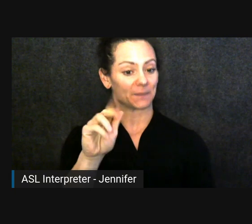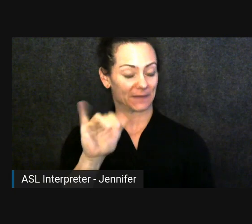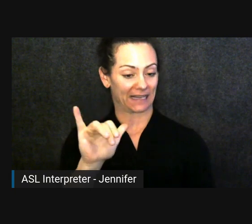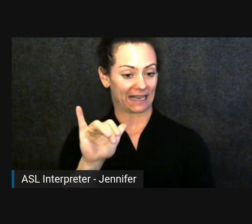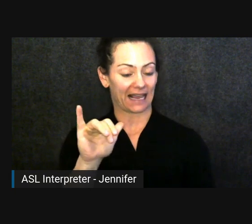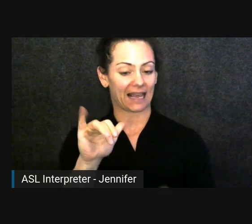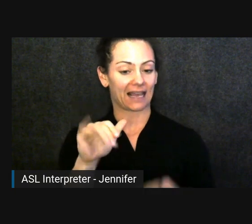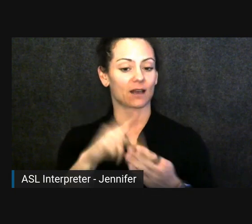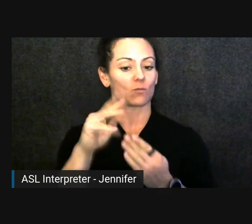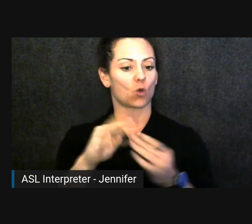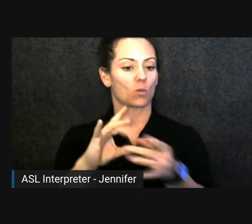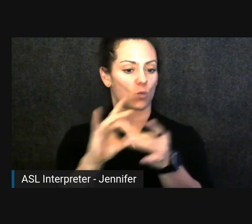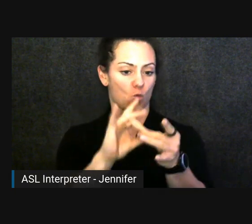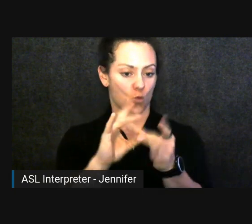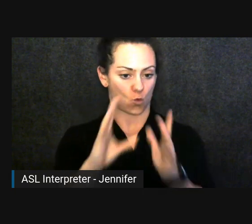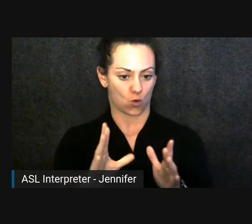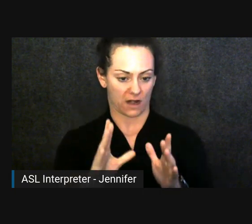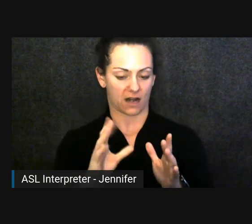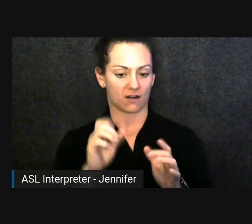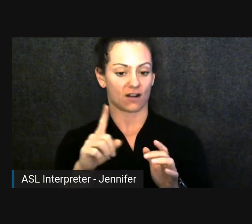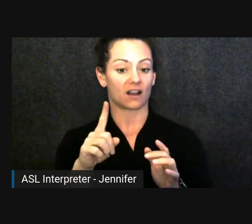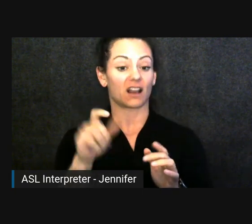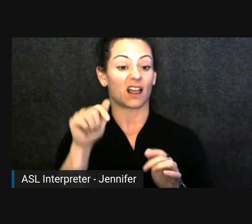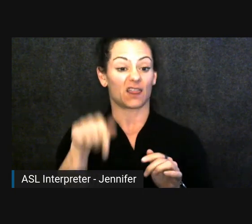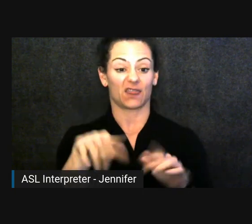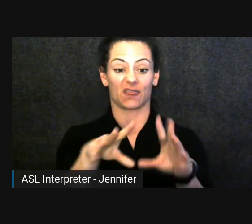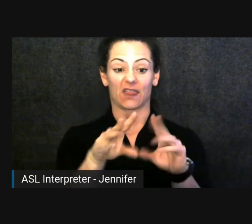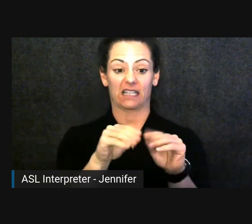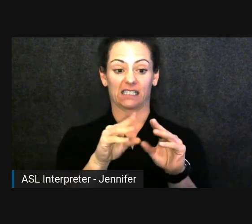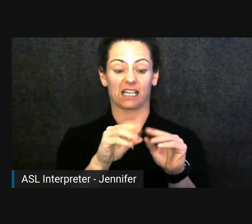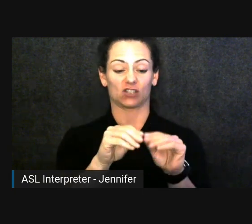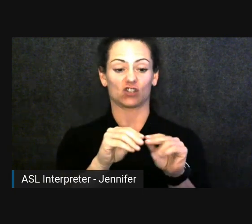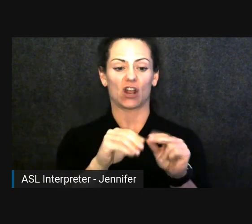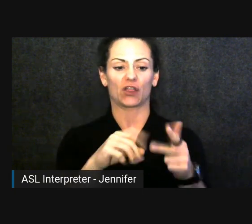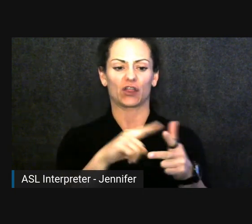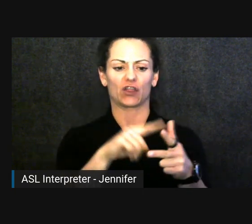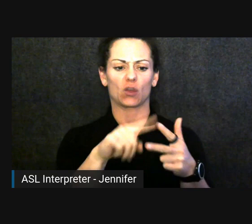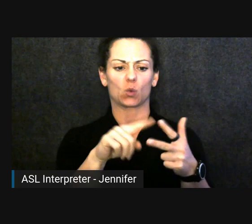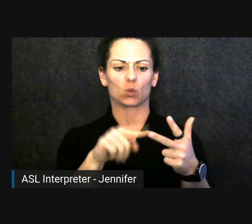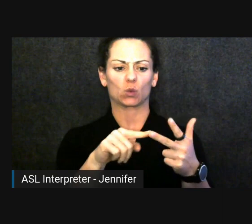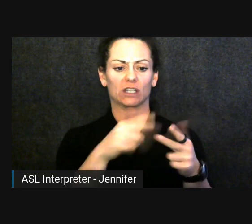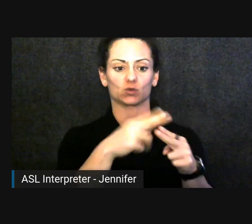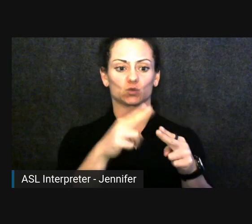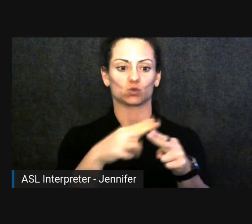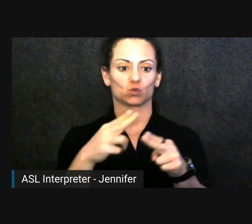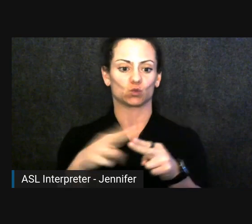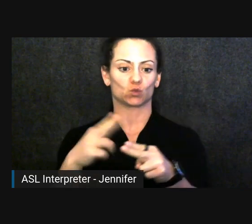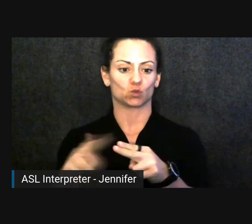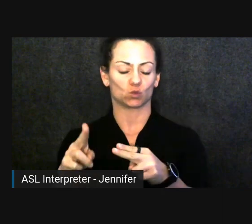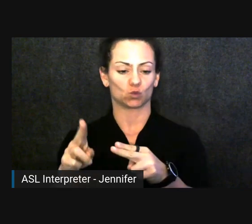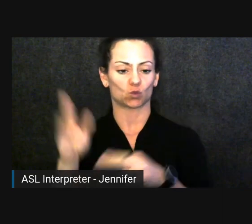This session is going to be a lightning round of three short talks that have been prerecorded.